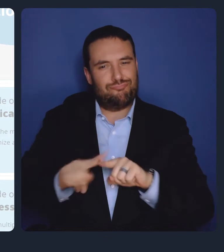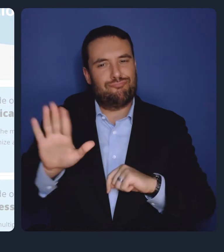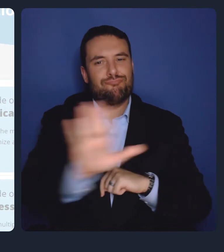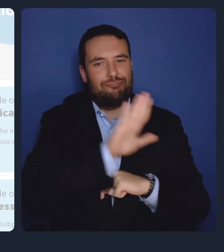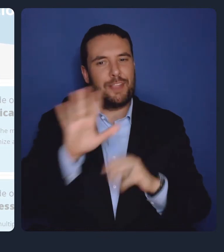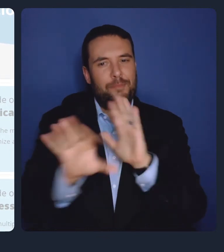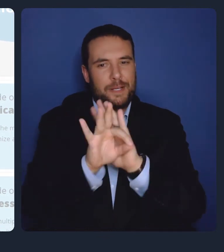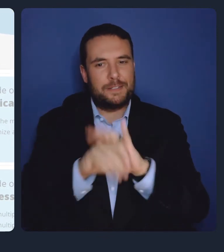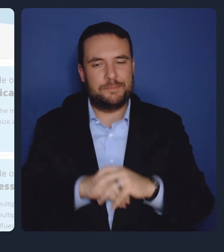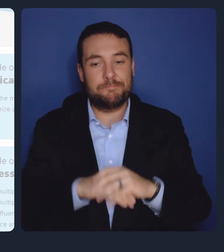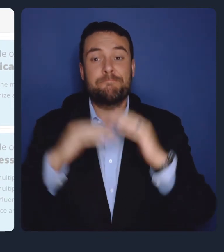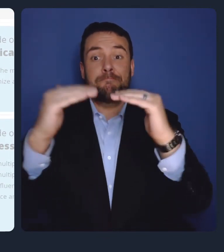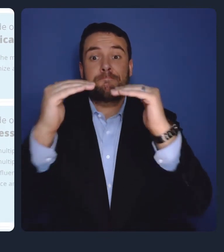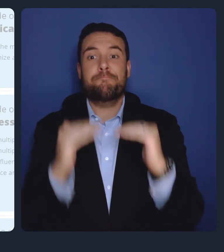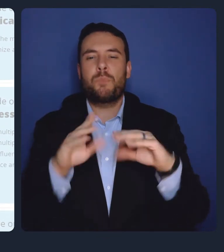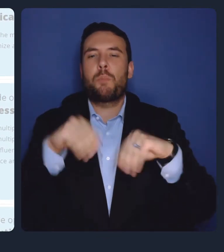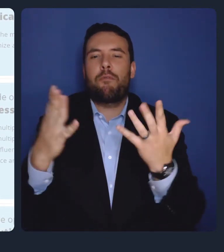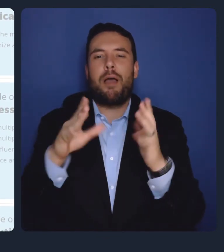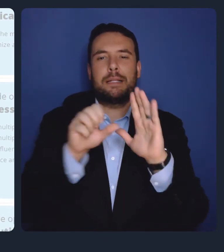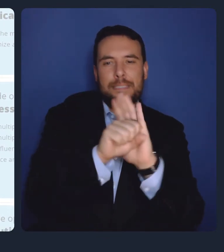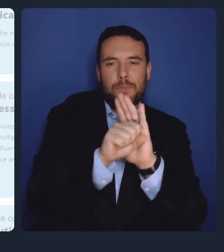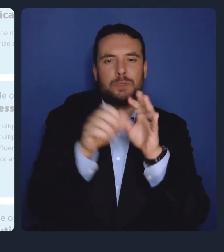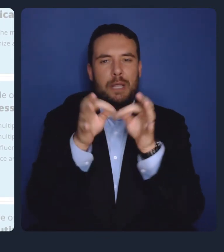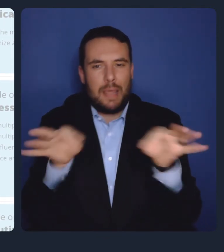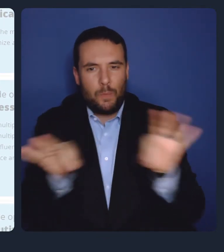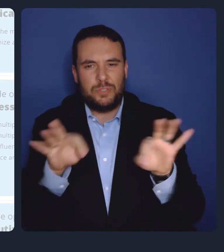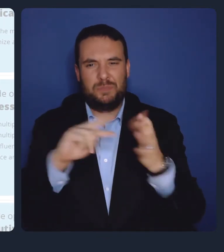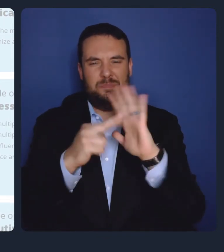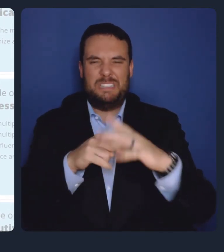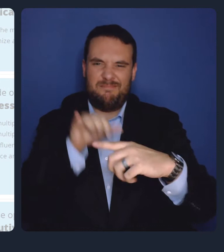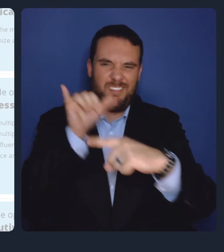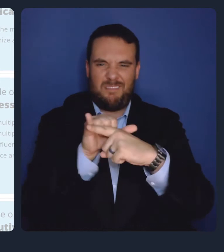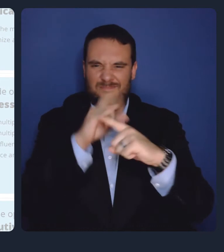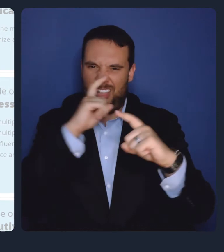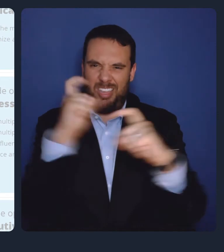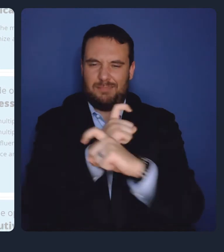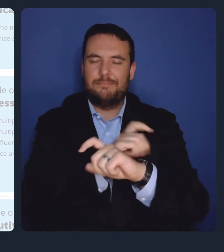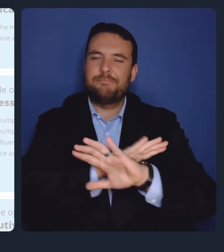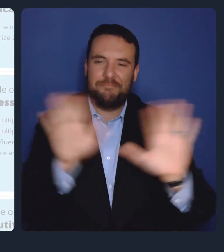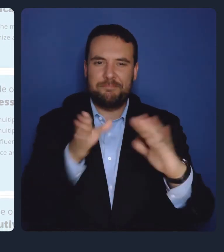Then we want to make sure there are options for language and symbols that vocabulary and notation aren't getting in the way.